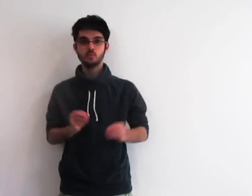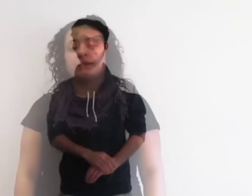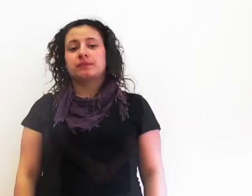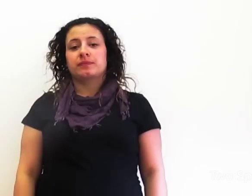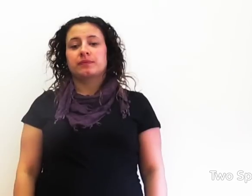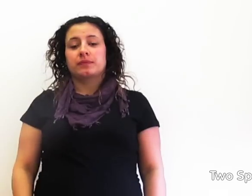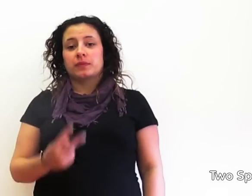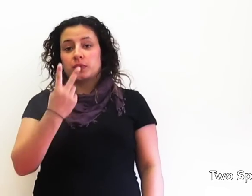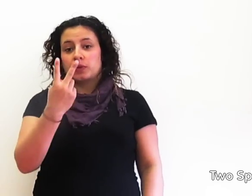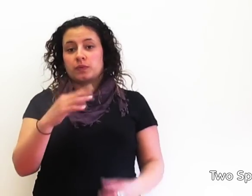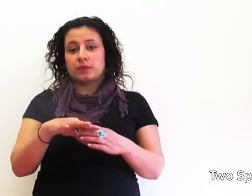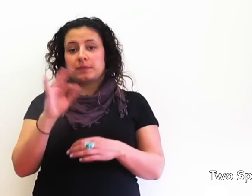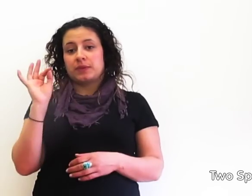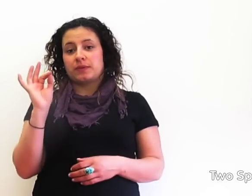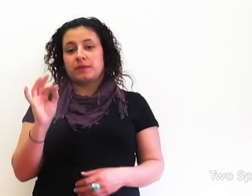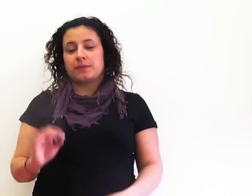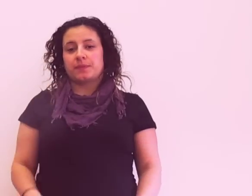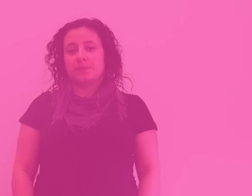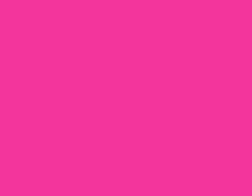TWO-SPIRIT